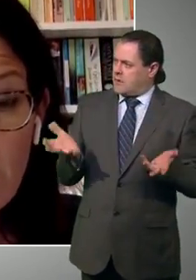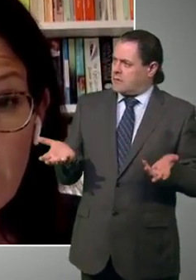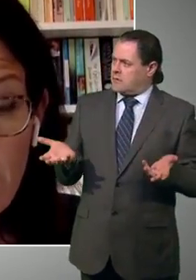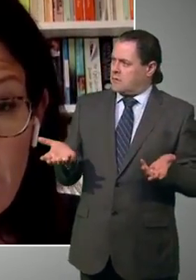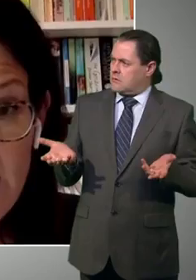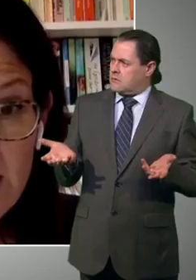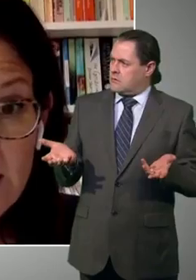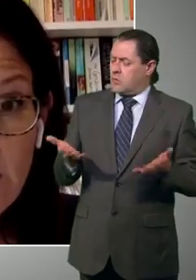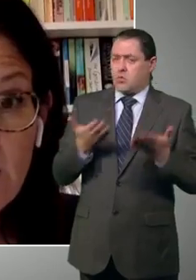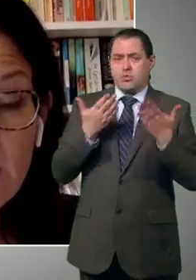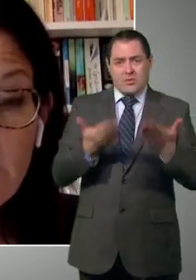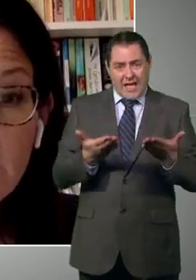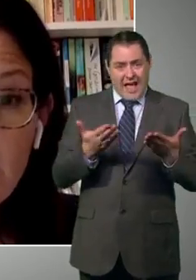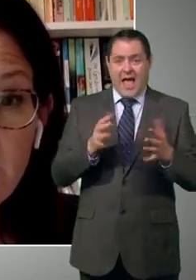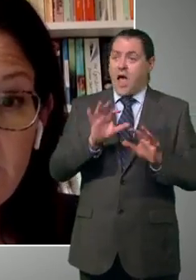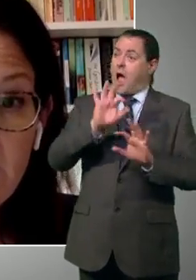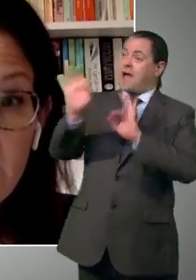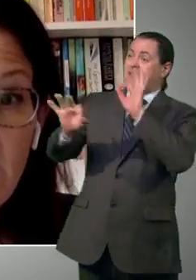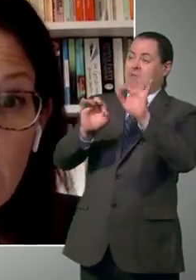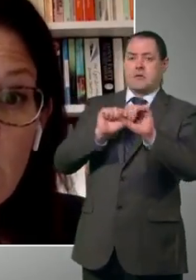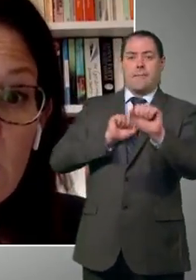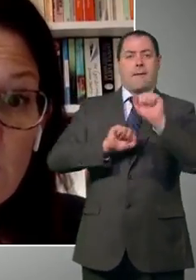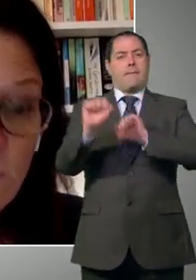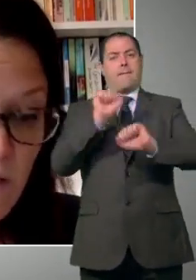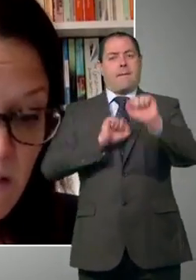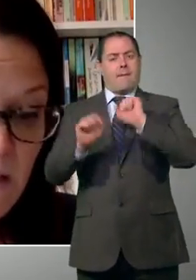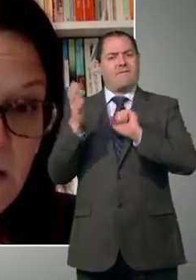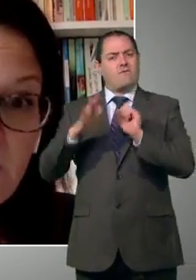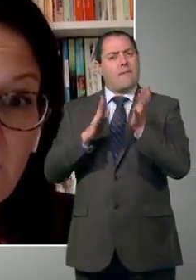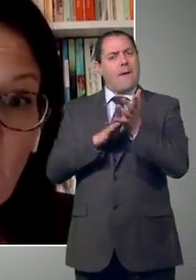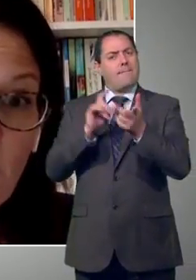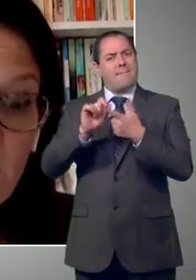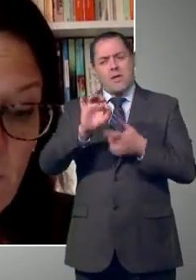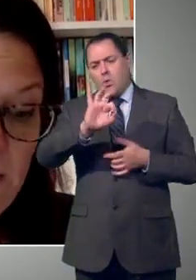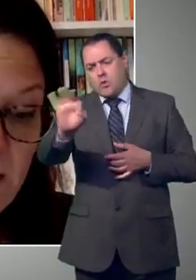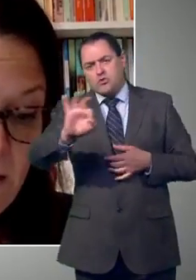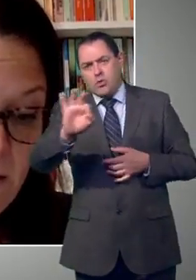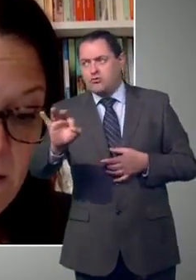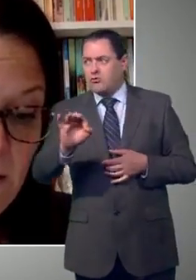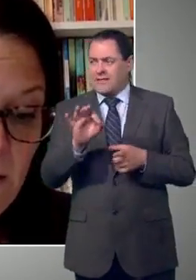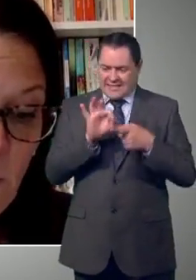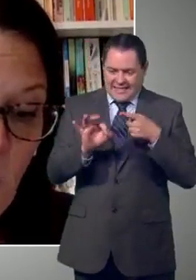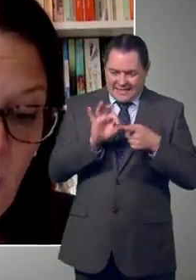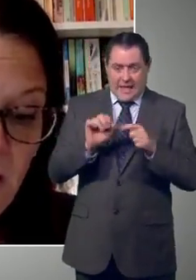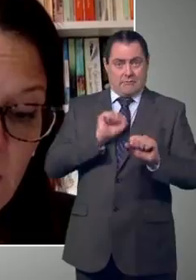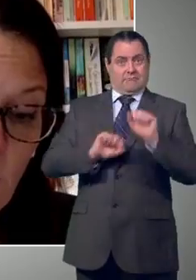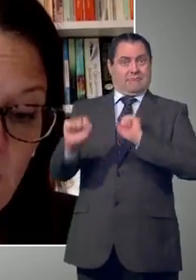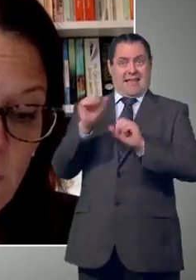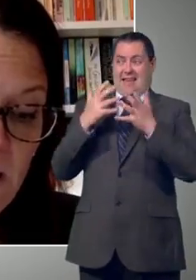questions from the media from the MP's about some of the specifics and now you're doing